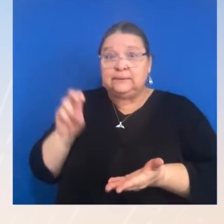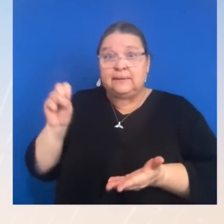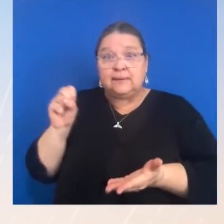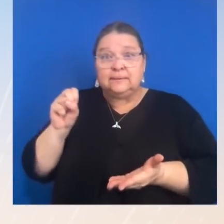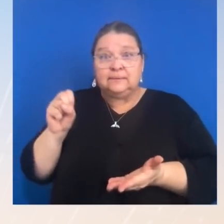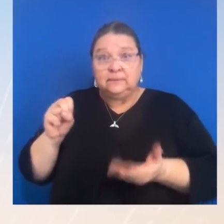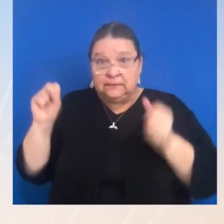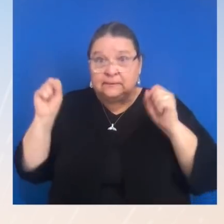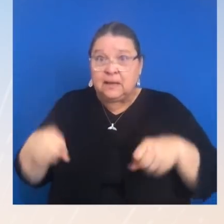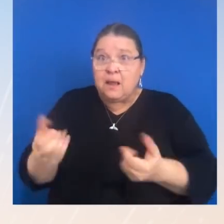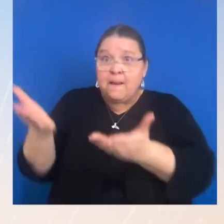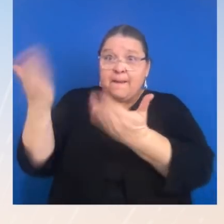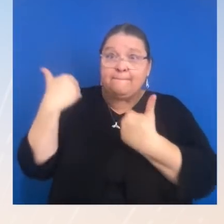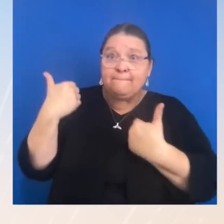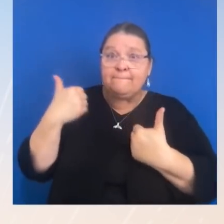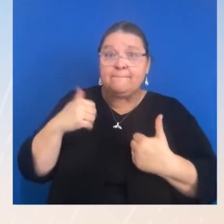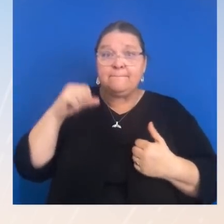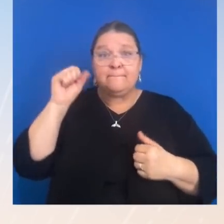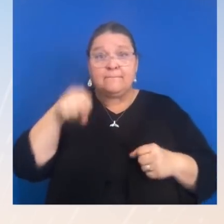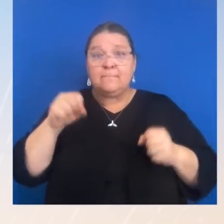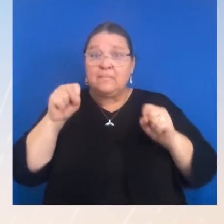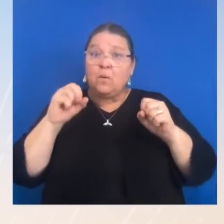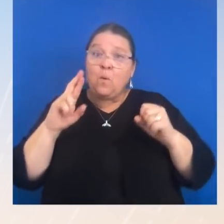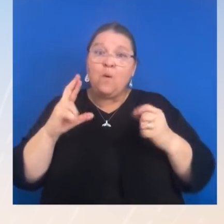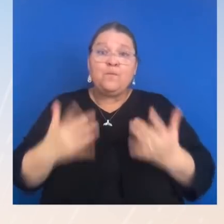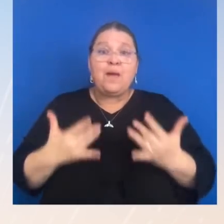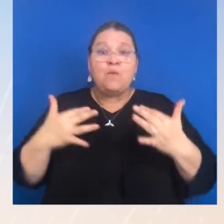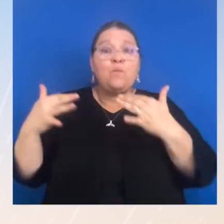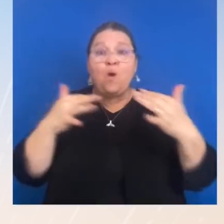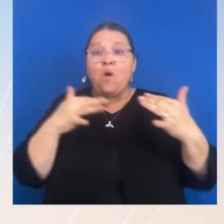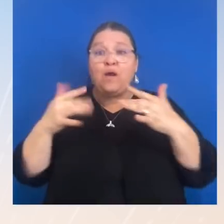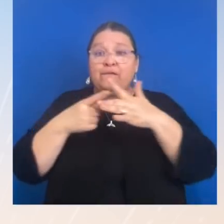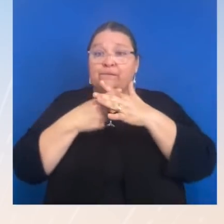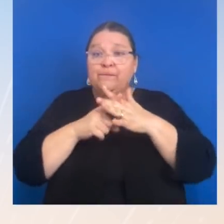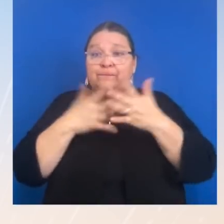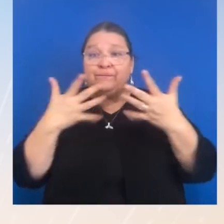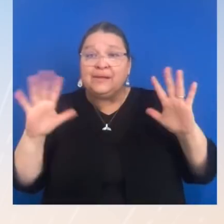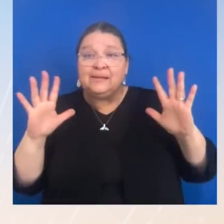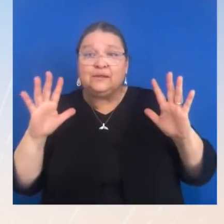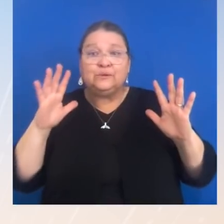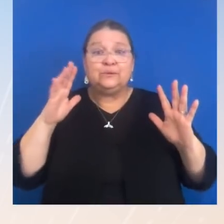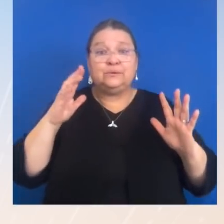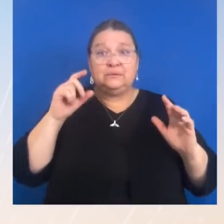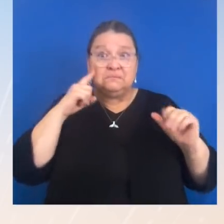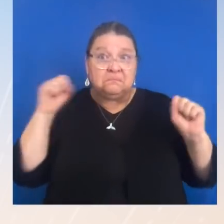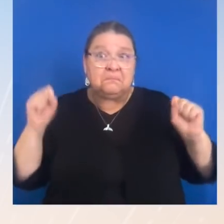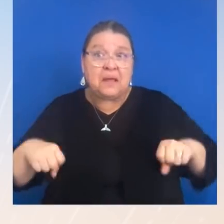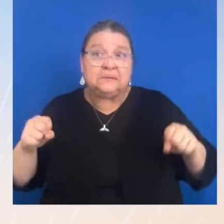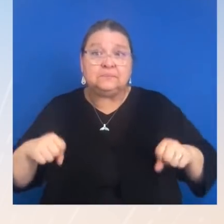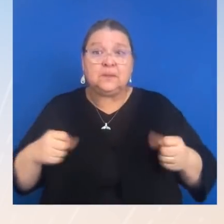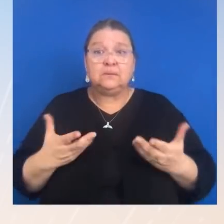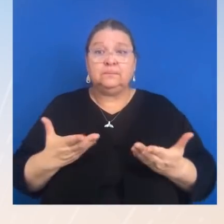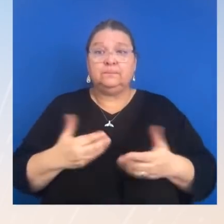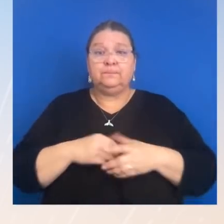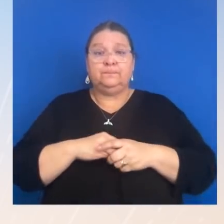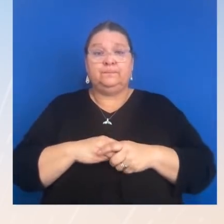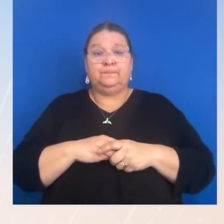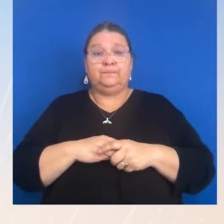And how quickly do you think that the U.S. could do that? Ms. Psaki: I'm happy to check on that. I would say again: I don't know what the numbers are in that regard,